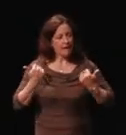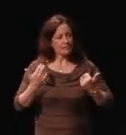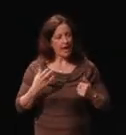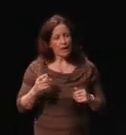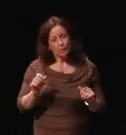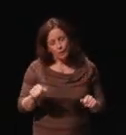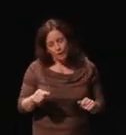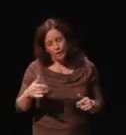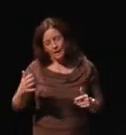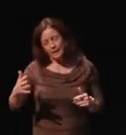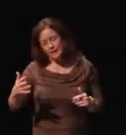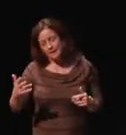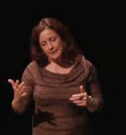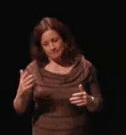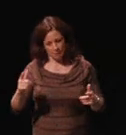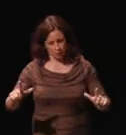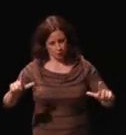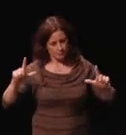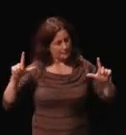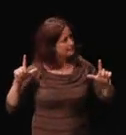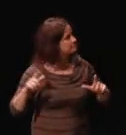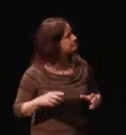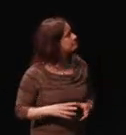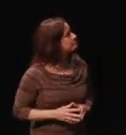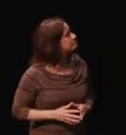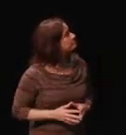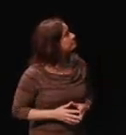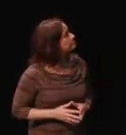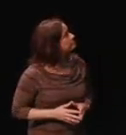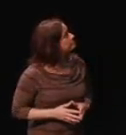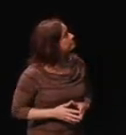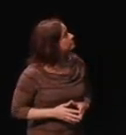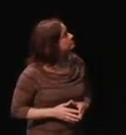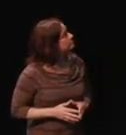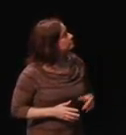if I zoom in, you could make one paddle a lot bigger than